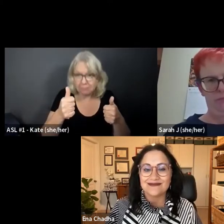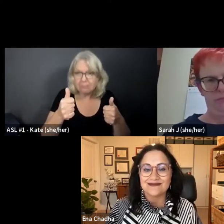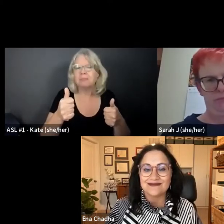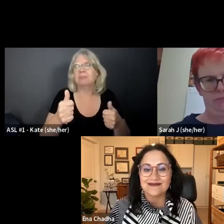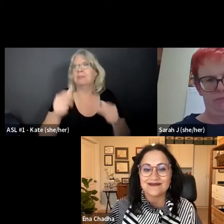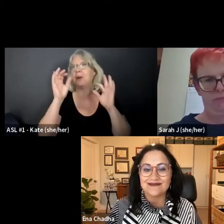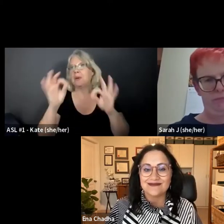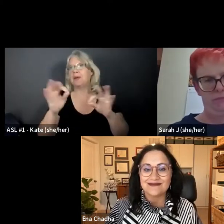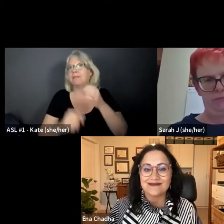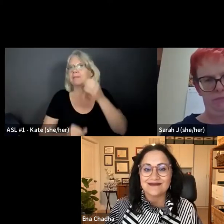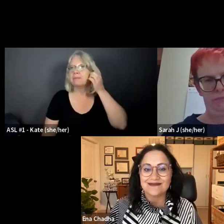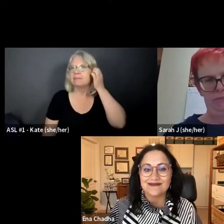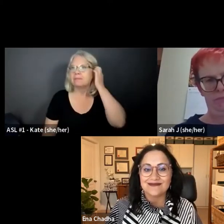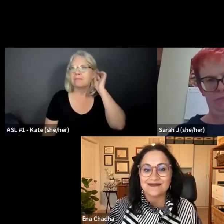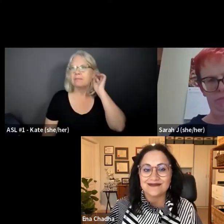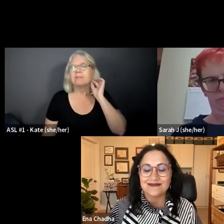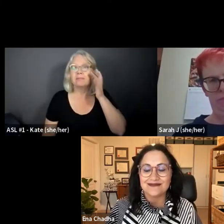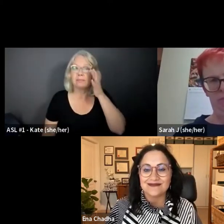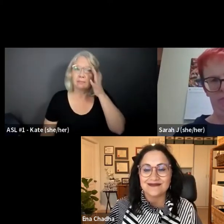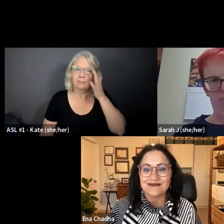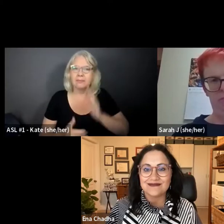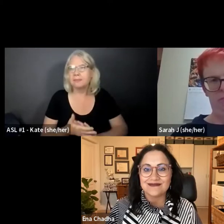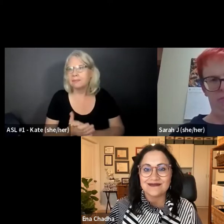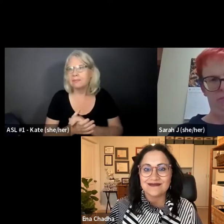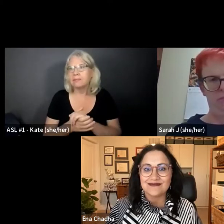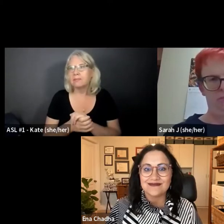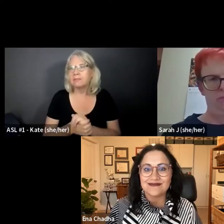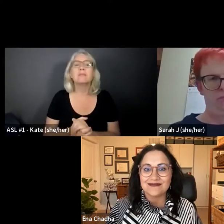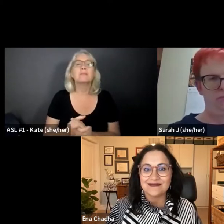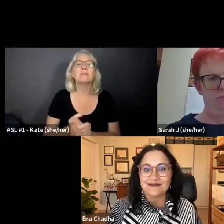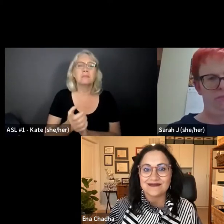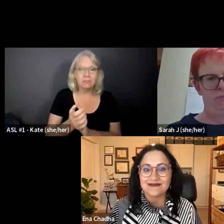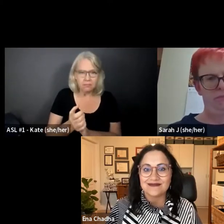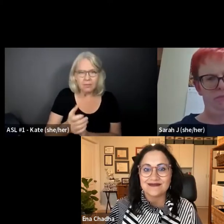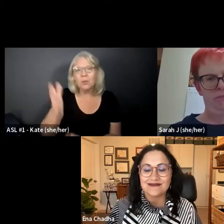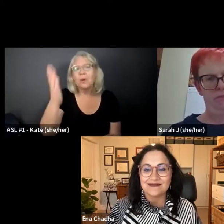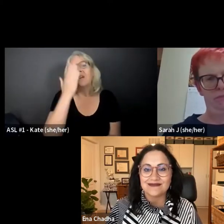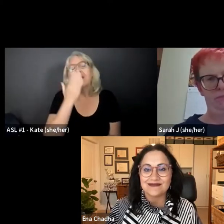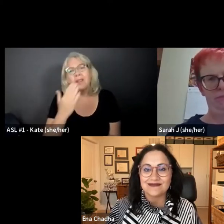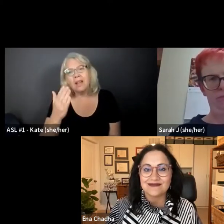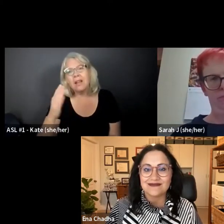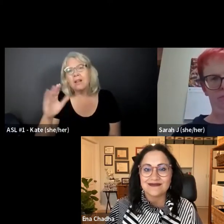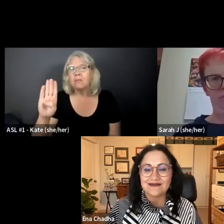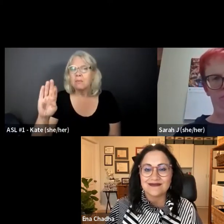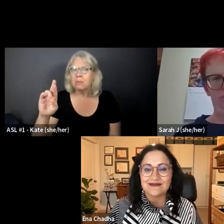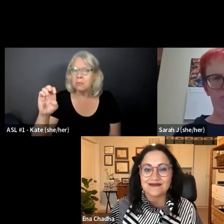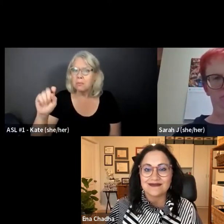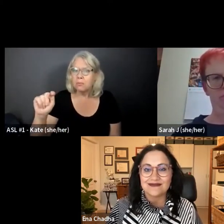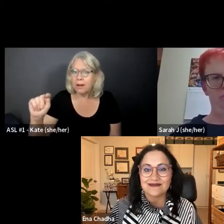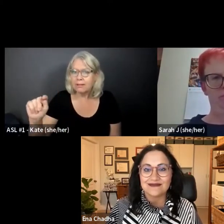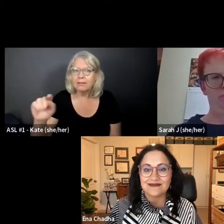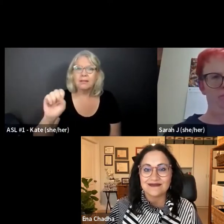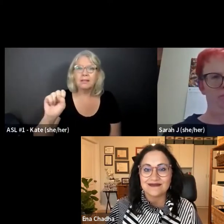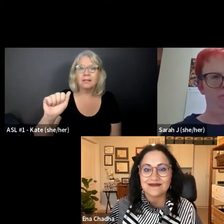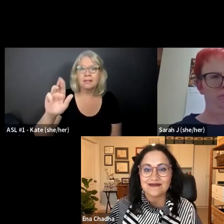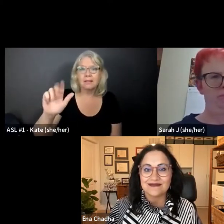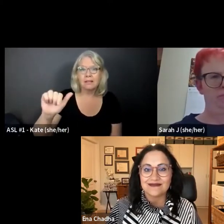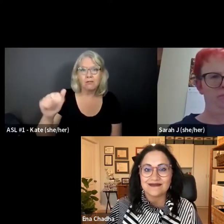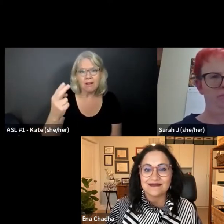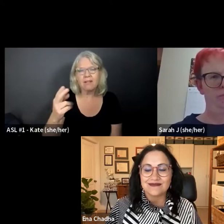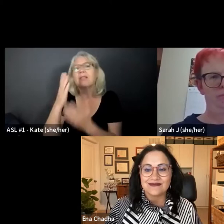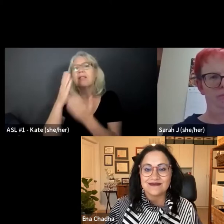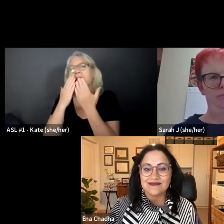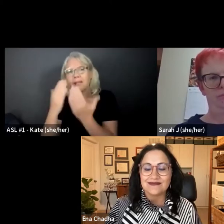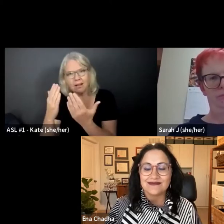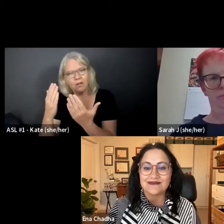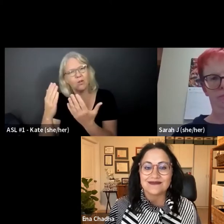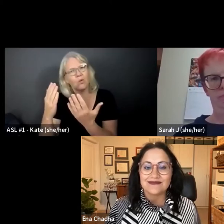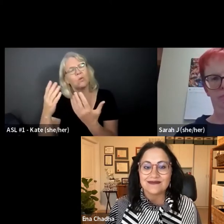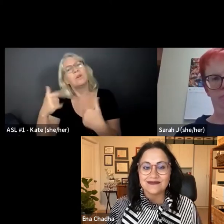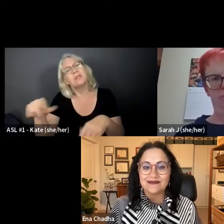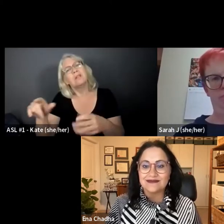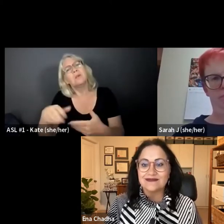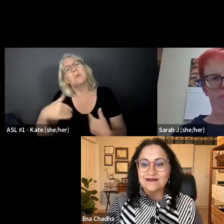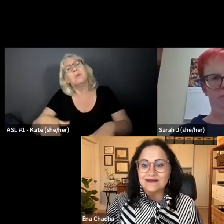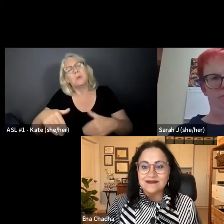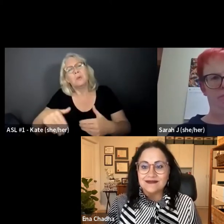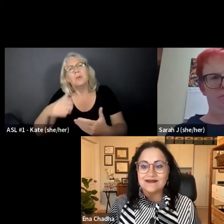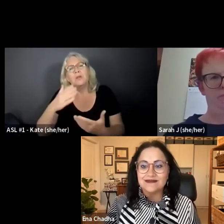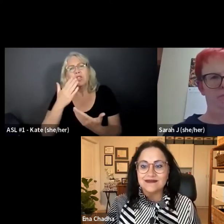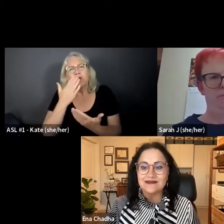I WOULD LIKE TO THANK SARAH AND BRETT FOR STARTING US OFF WITH THAT NICE LAND ACKNOWLEDGEMENT